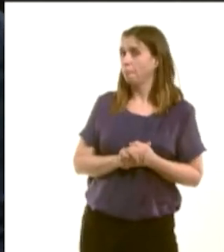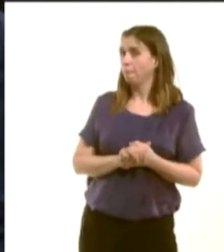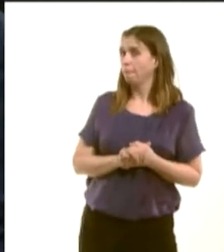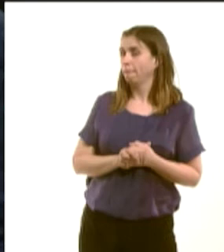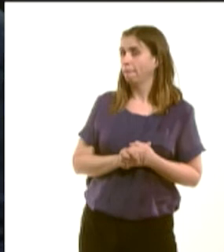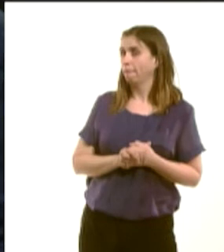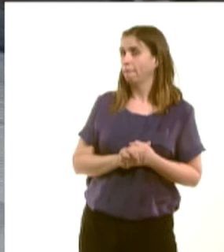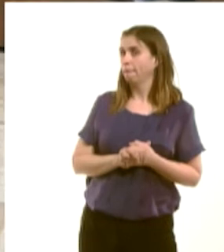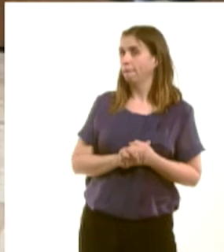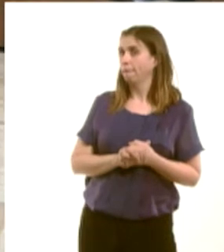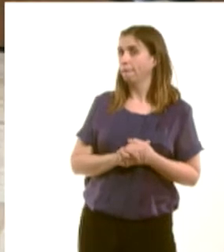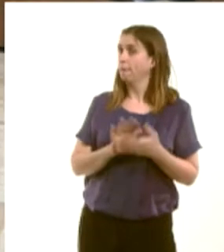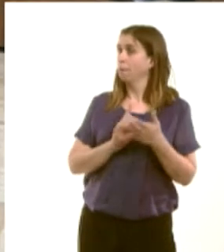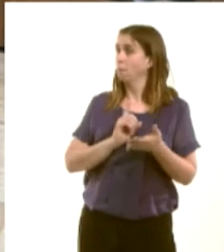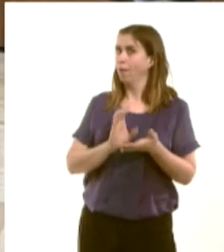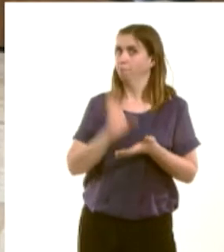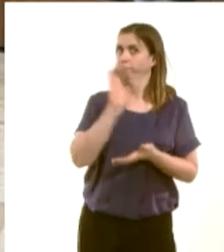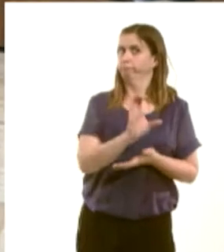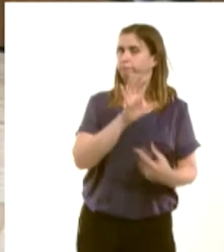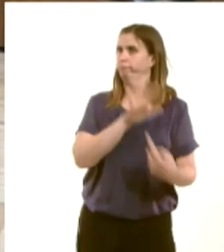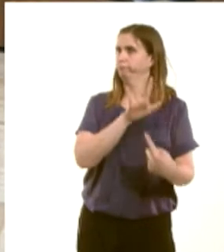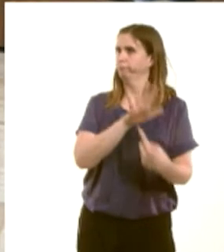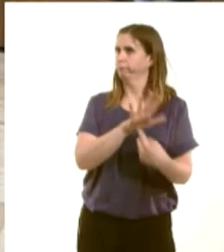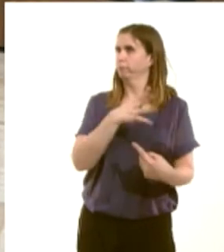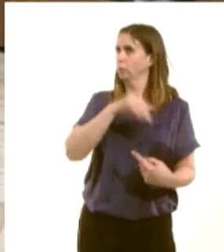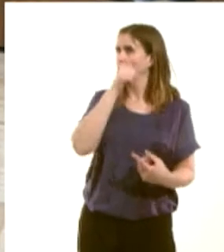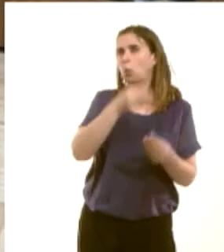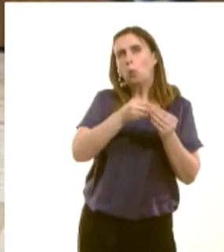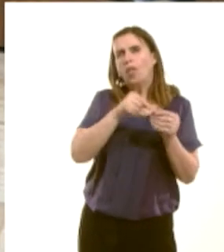on this substantial and important investment? Carwyn Jones: Well, first of all, an increase